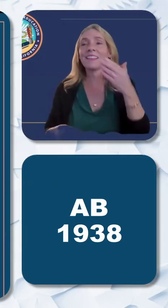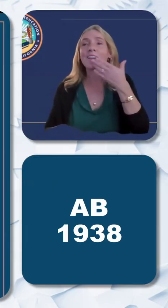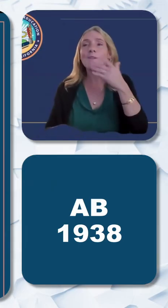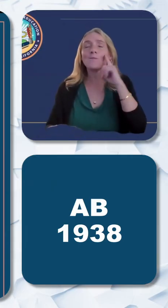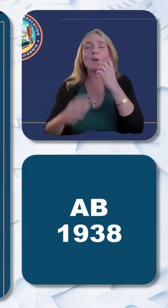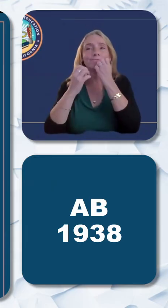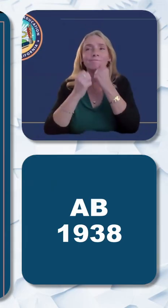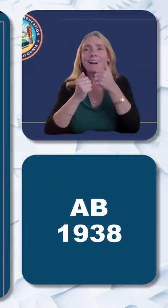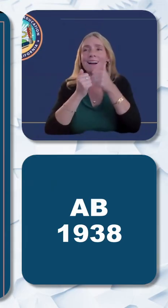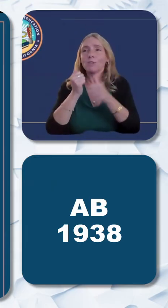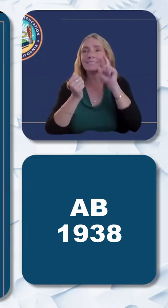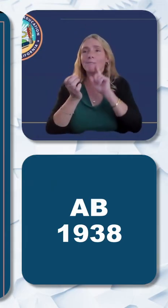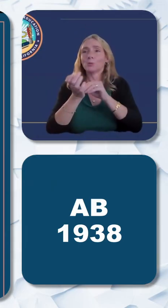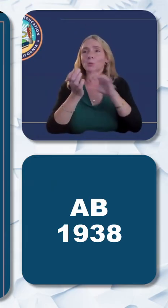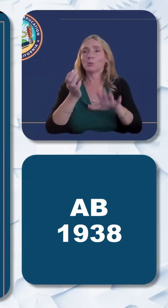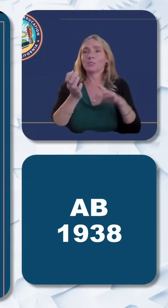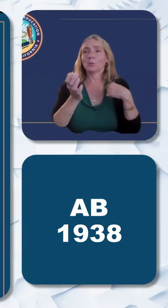[Nancy Hlibok Amann] Yes, thank you.